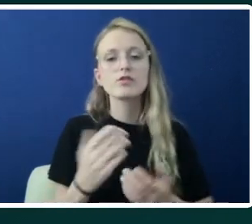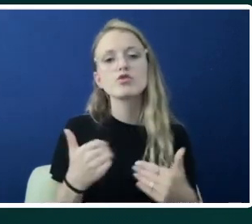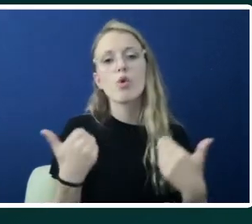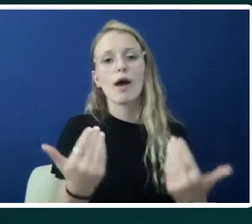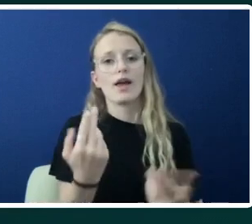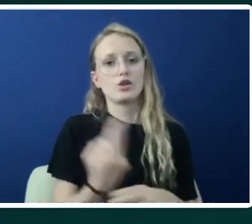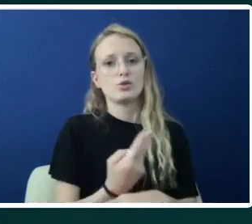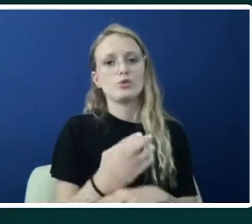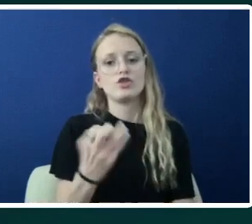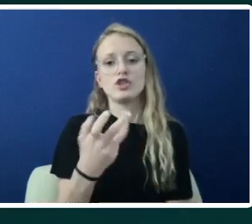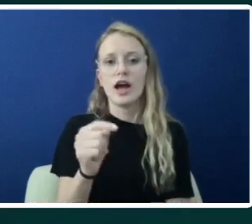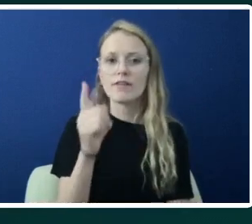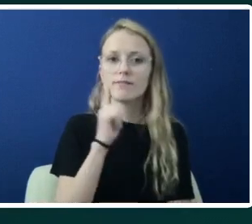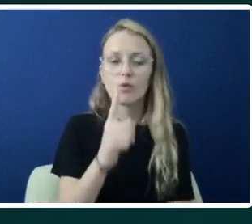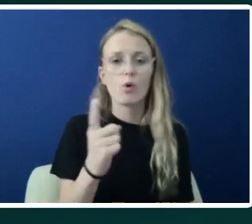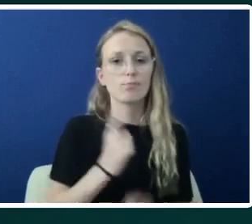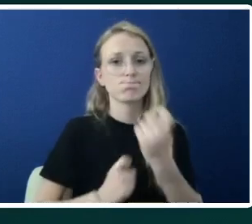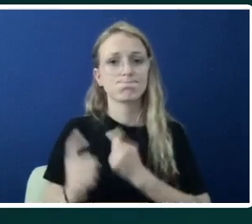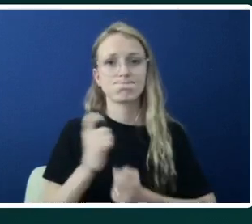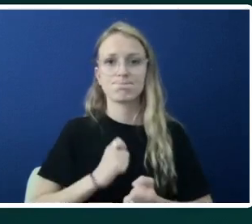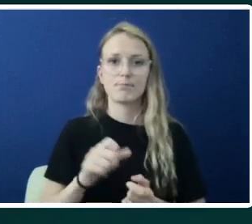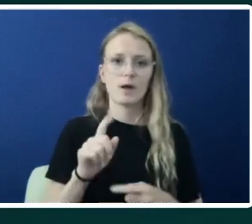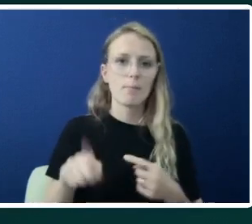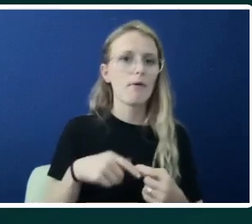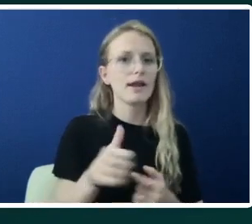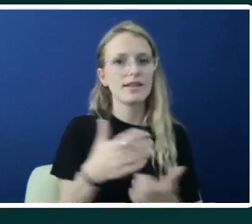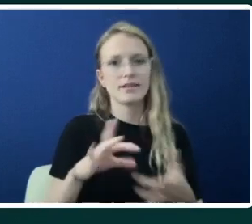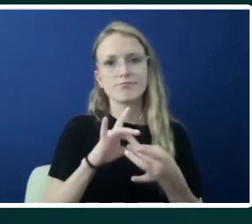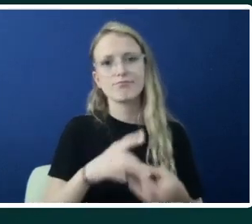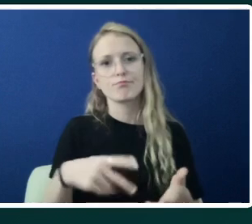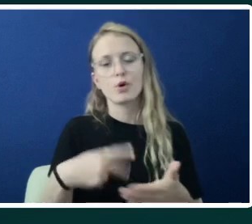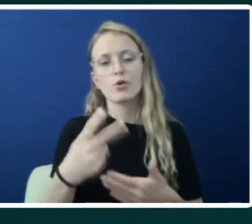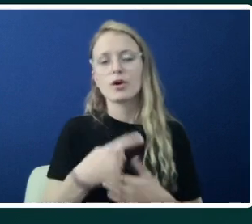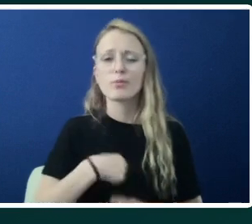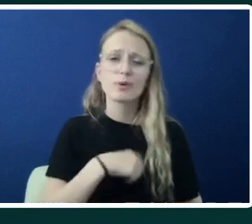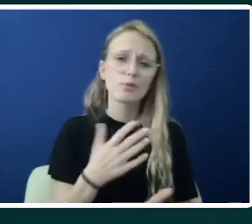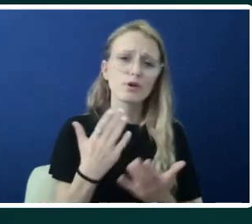aspect of the program. But we wanted to offer, you know, as good teachers we are, we know that